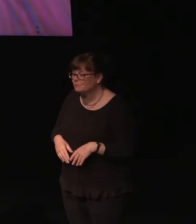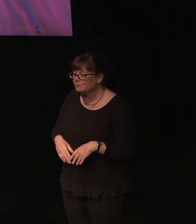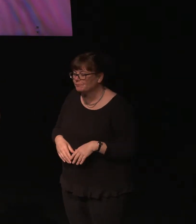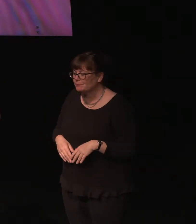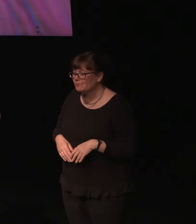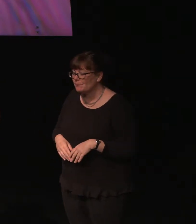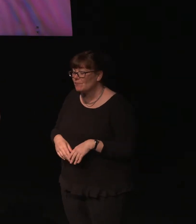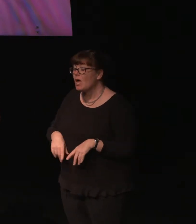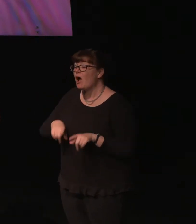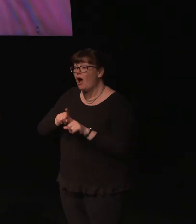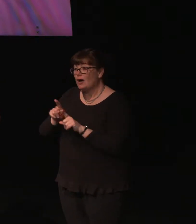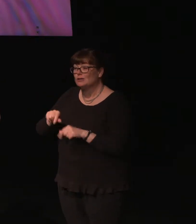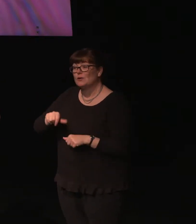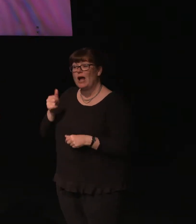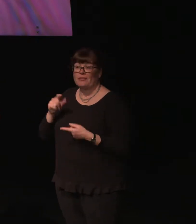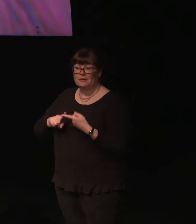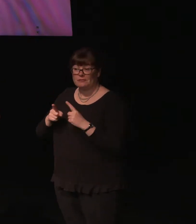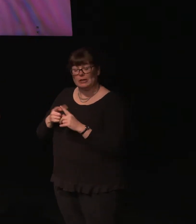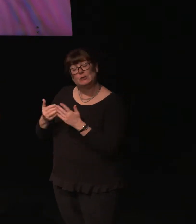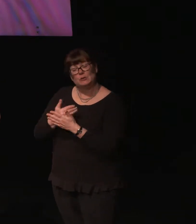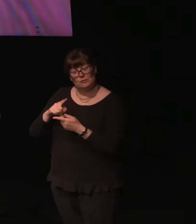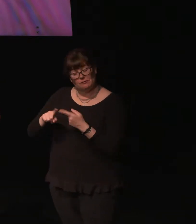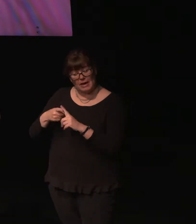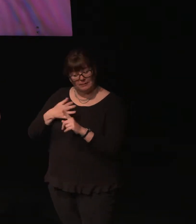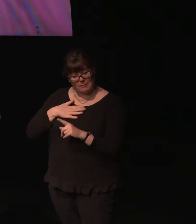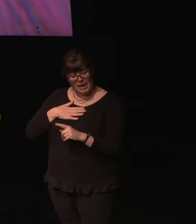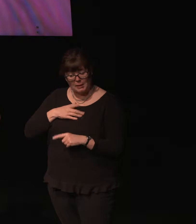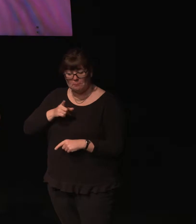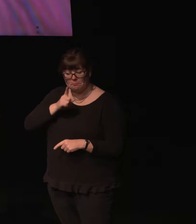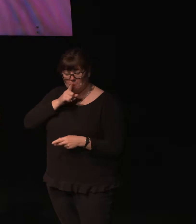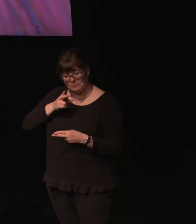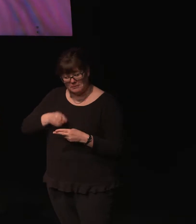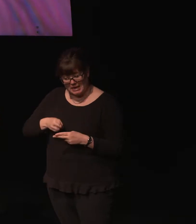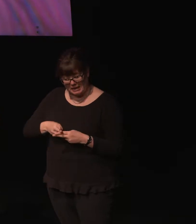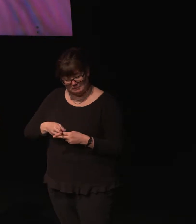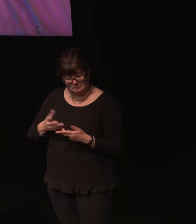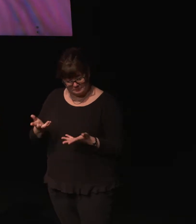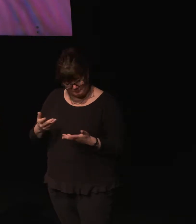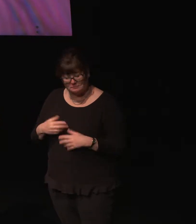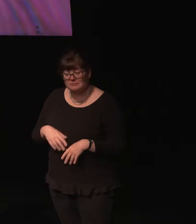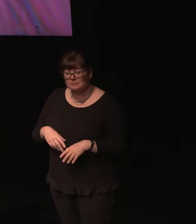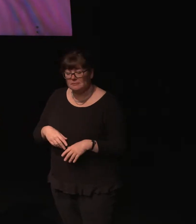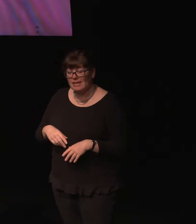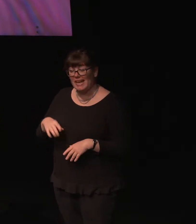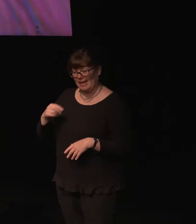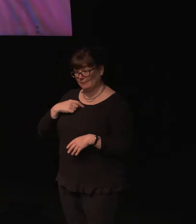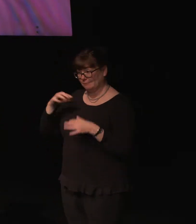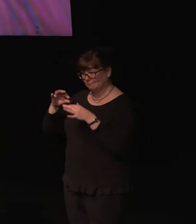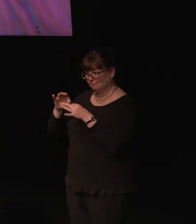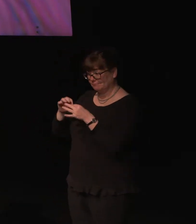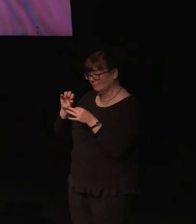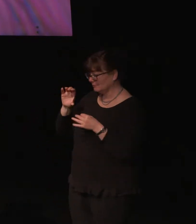I'm not gonna say who cause that might be a little weird, told me that if I'm gonna be talking about Collapsus